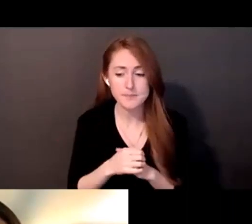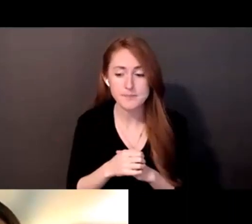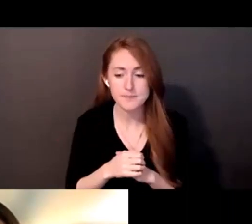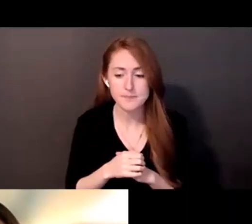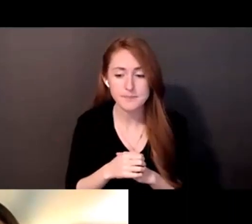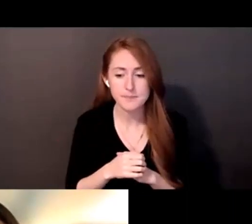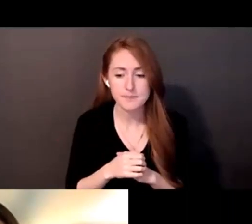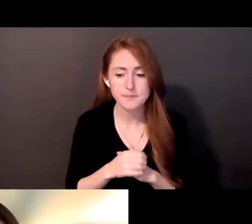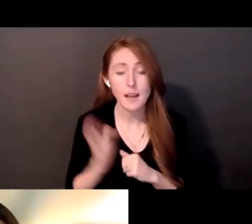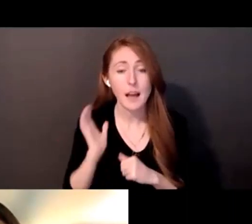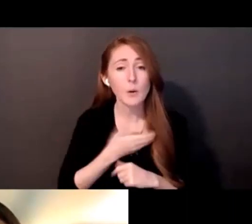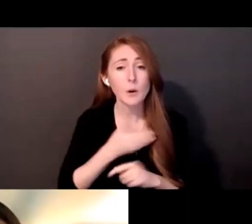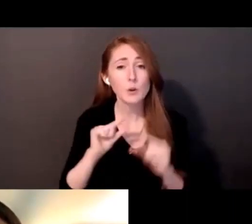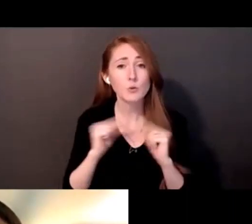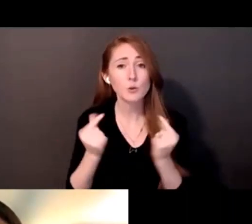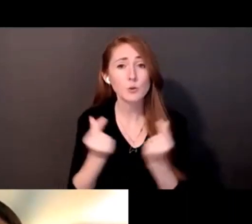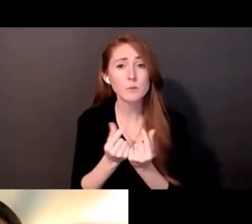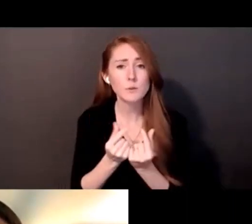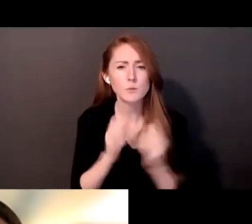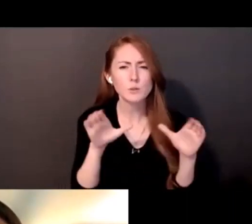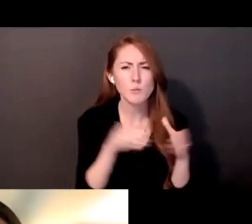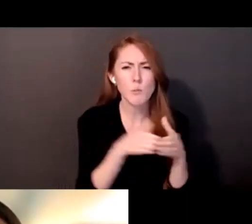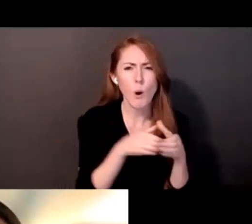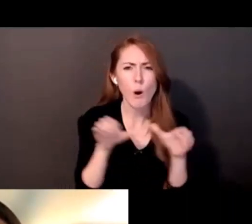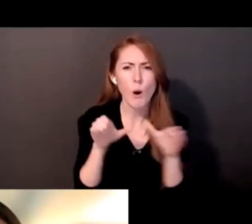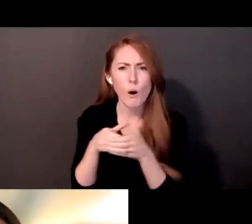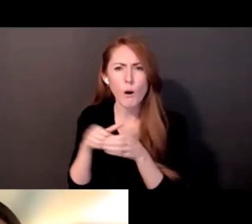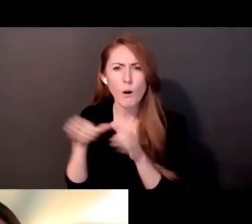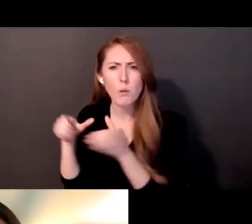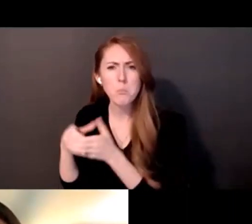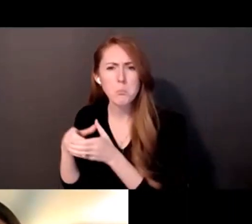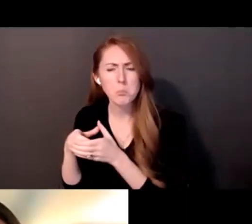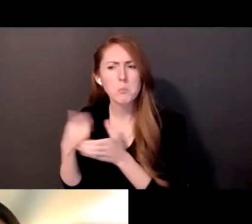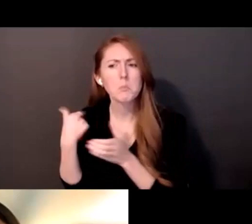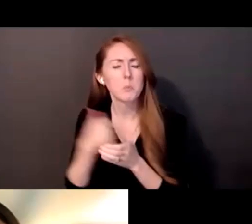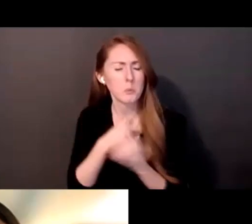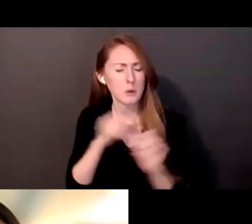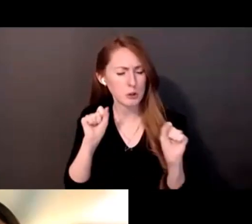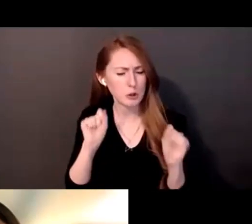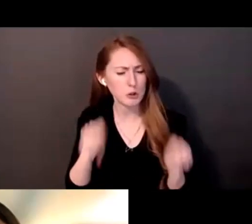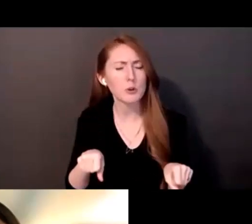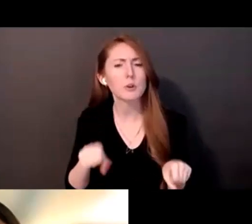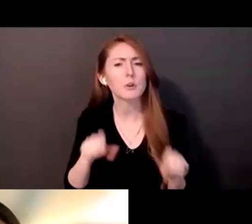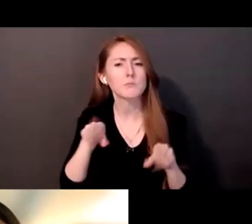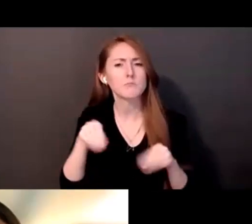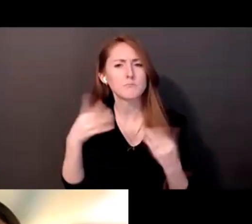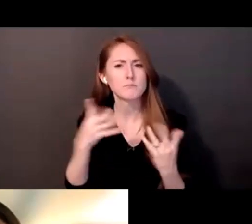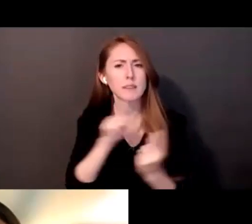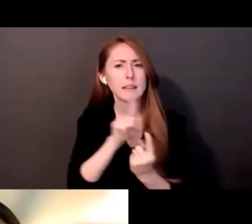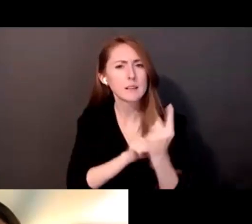where we could do individual consultations that were more informal in nature. So any questions that someone may